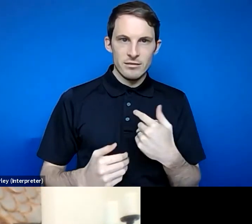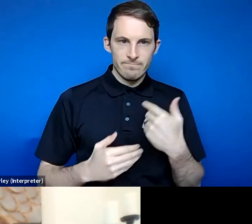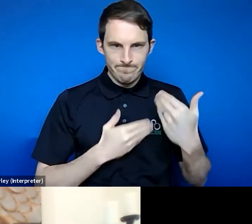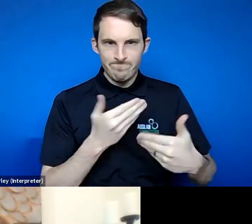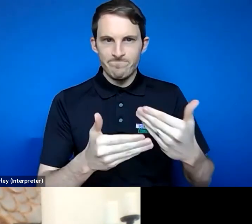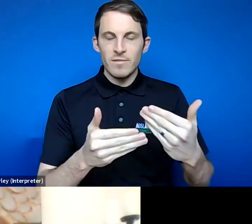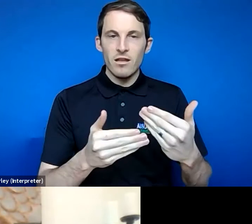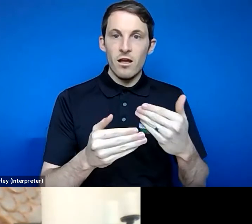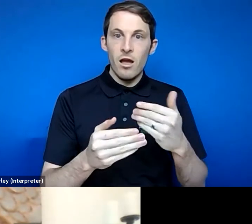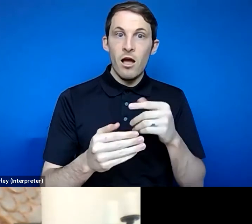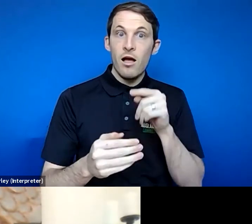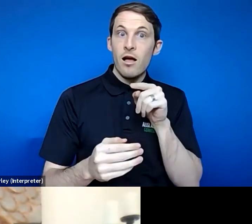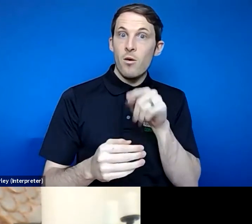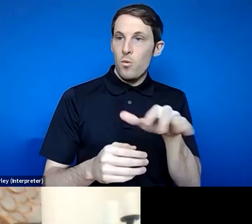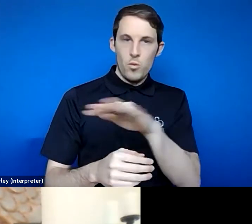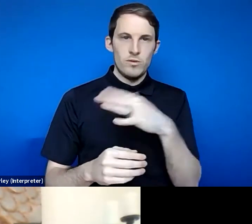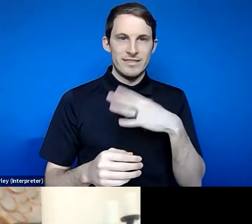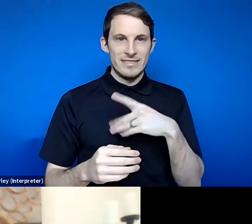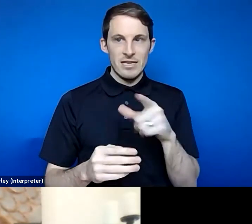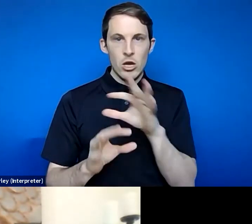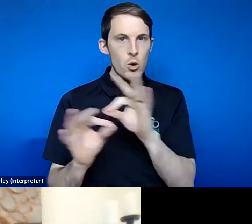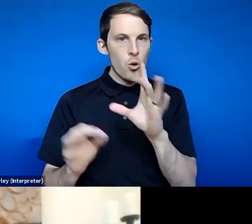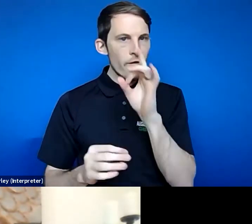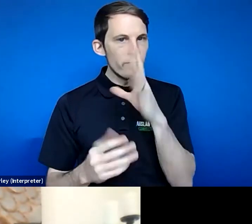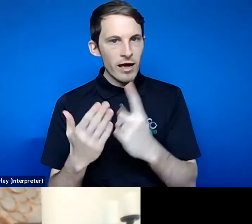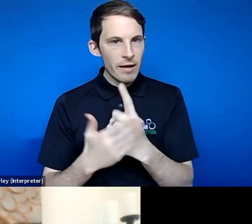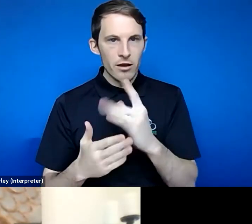accident. It will happen because of people like you.